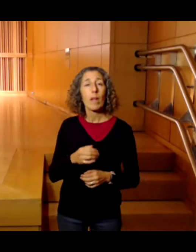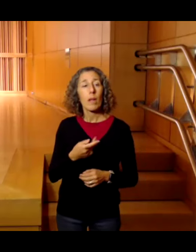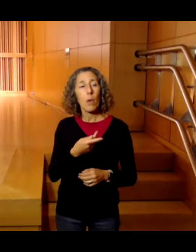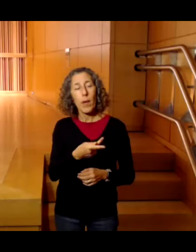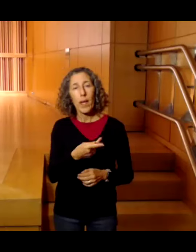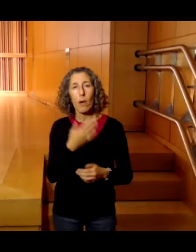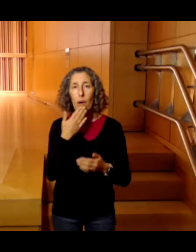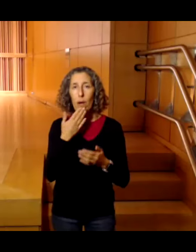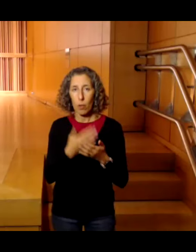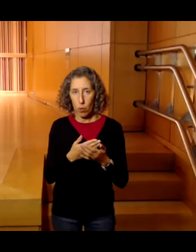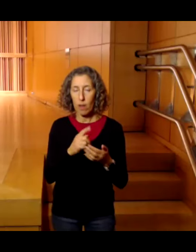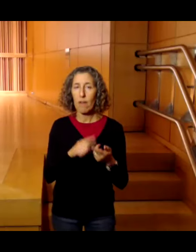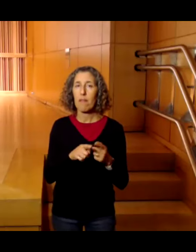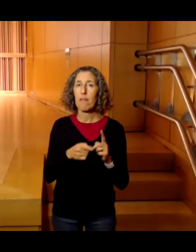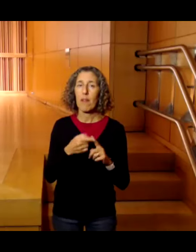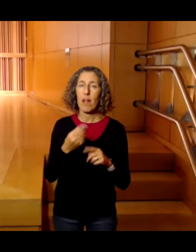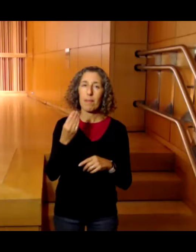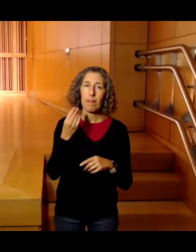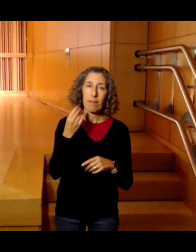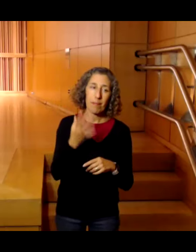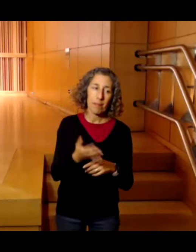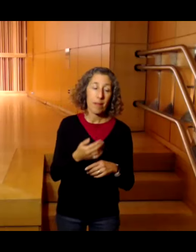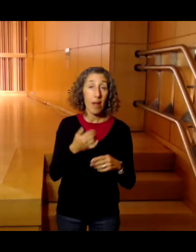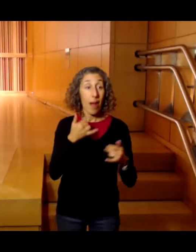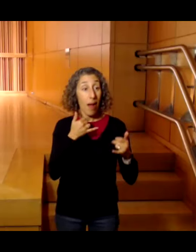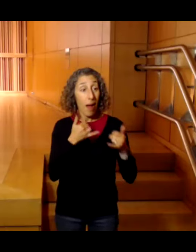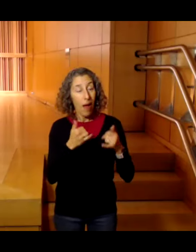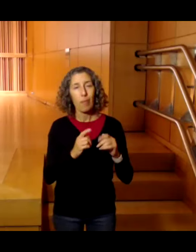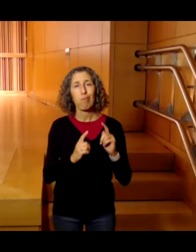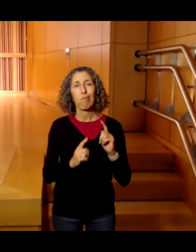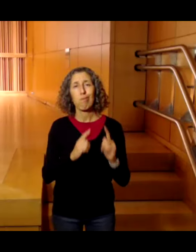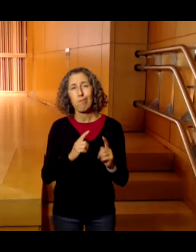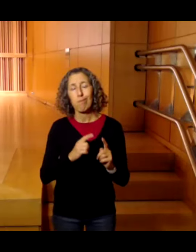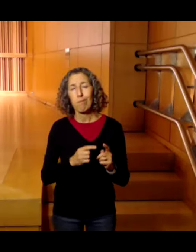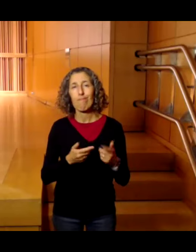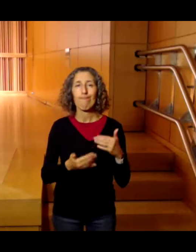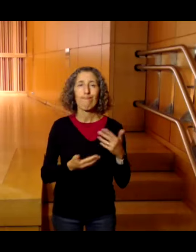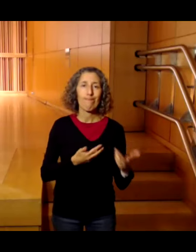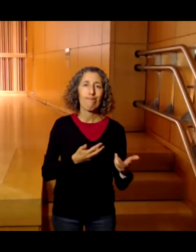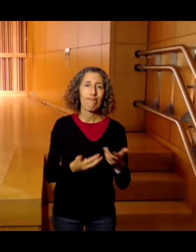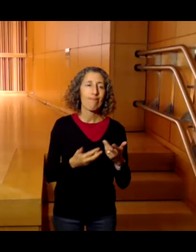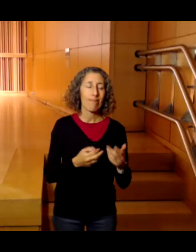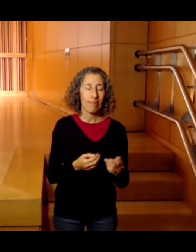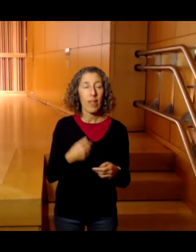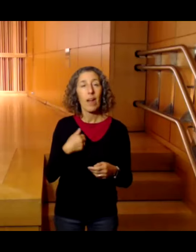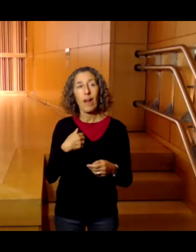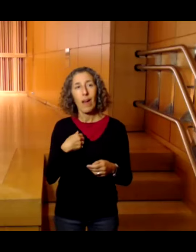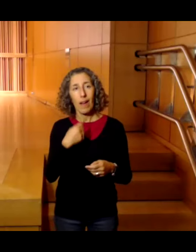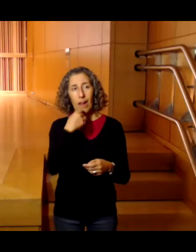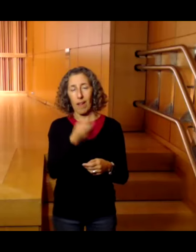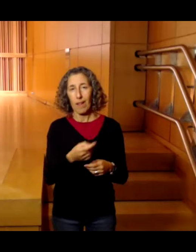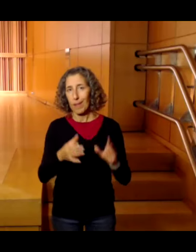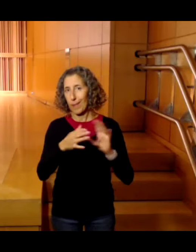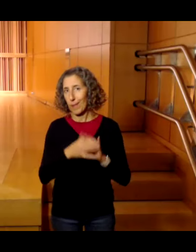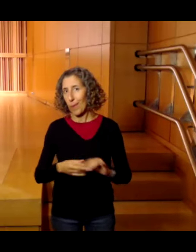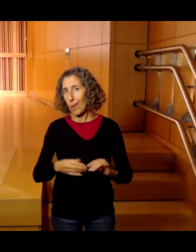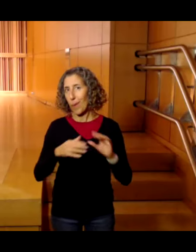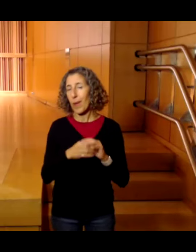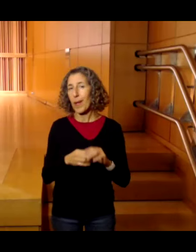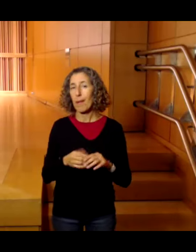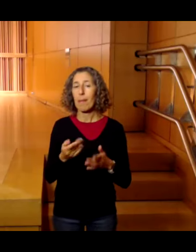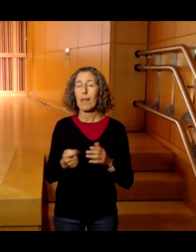you know, pouring tea, dishing this and that one. And often, I'm telling tall tales about either an amazing sexual encounter or a very dull one.